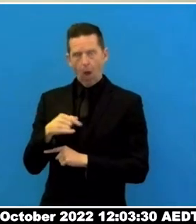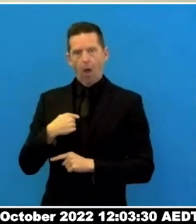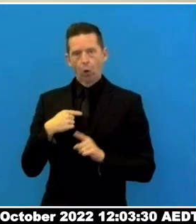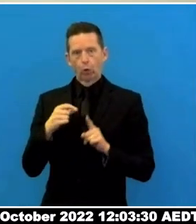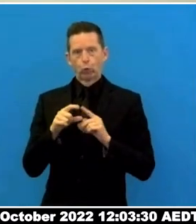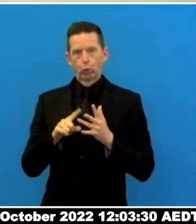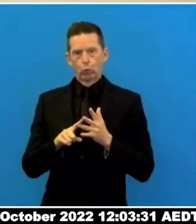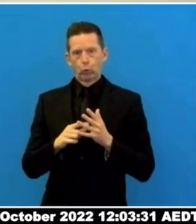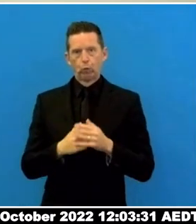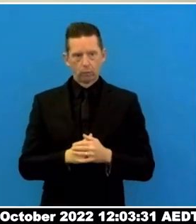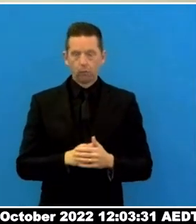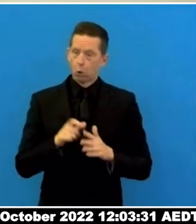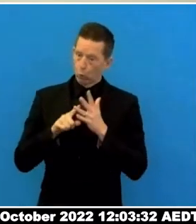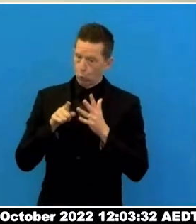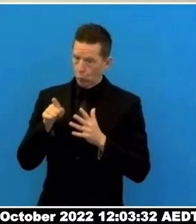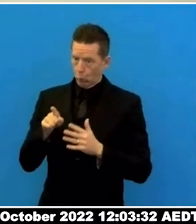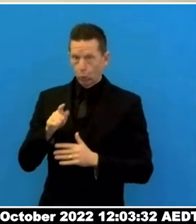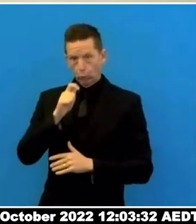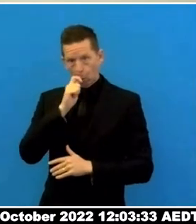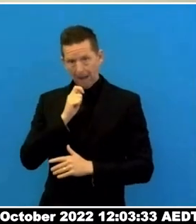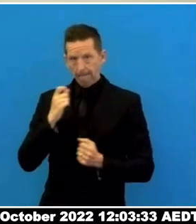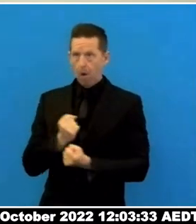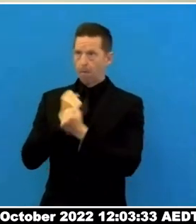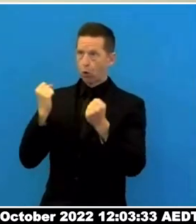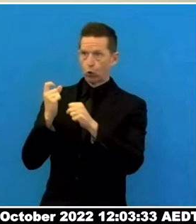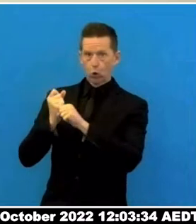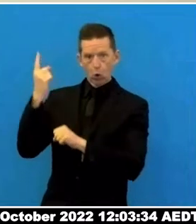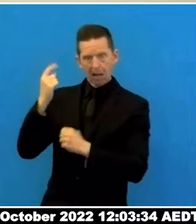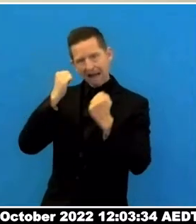Do you swear by Almighty God that the evidence which you shall give